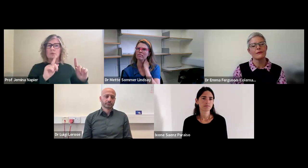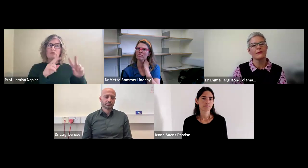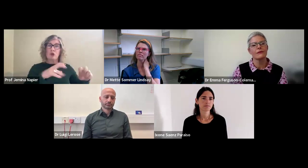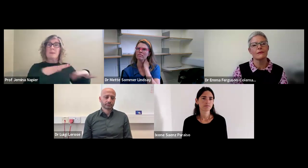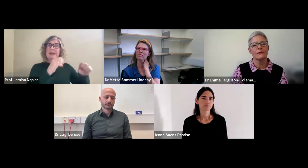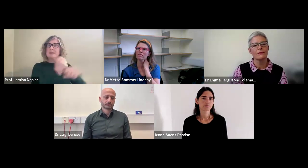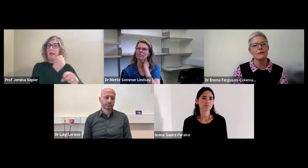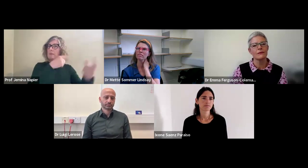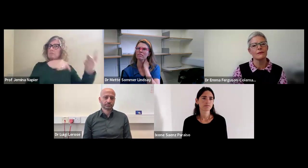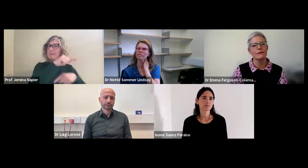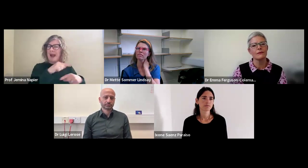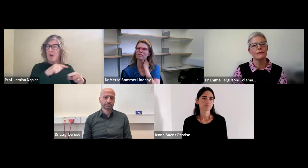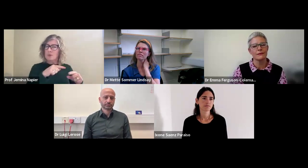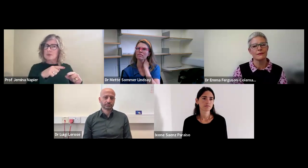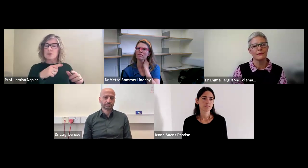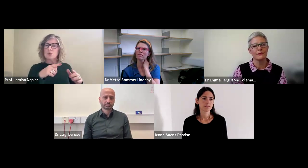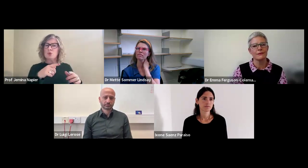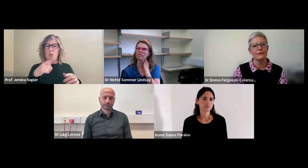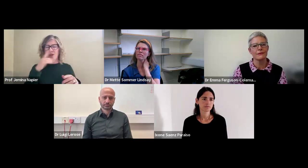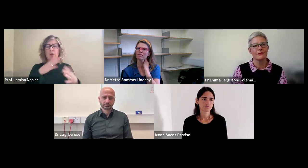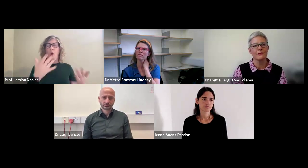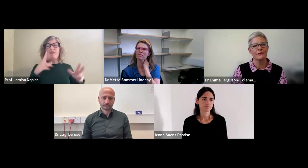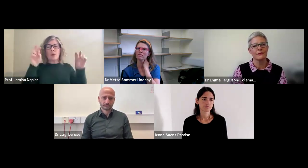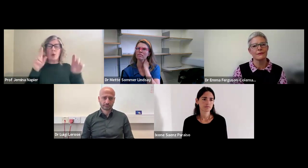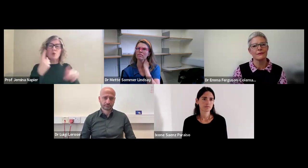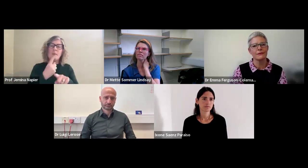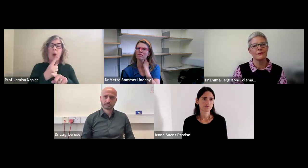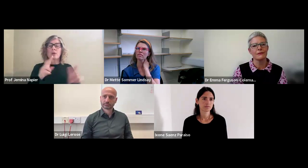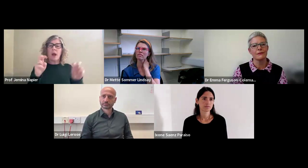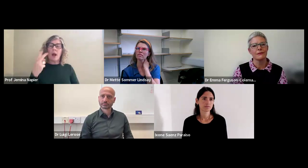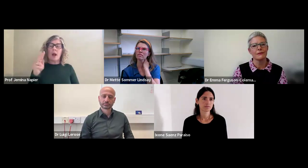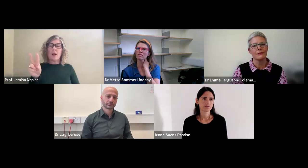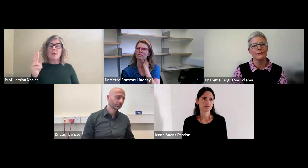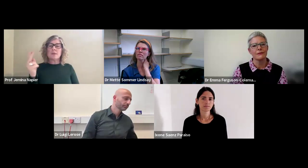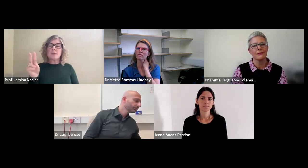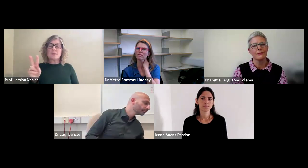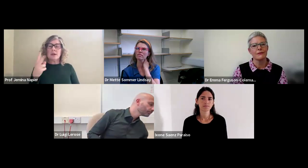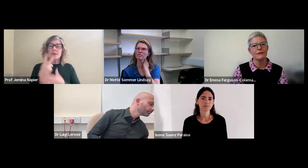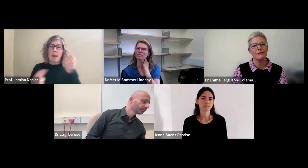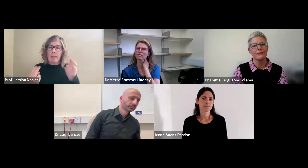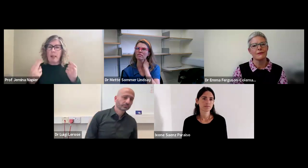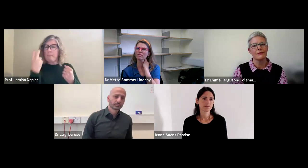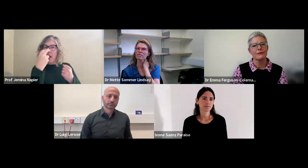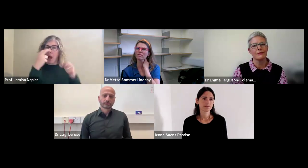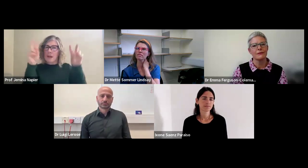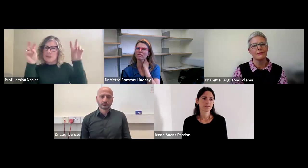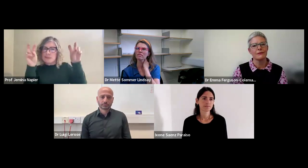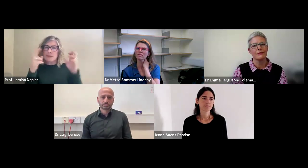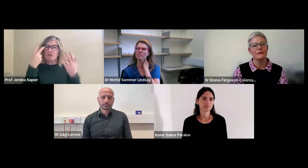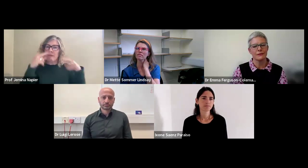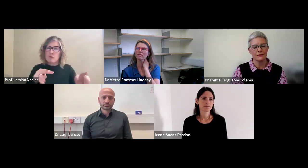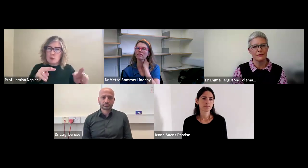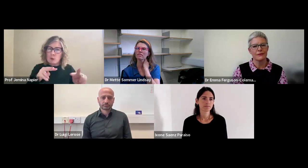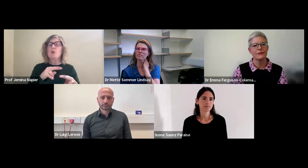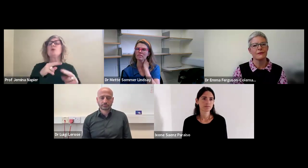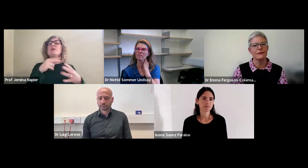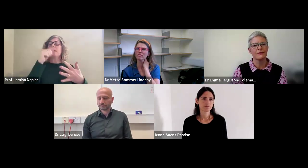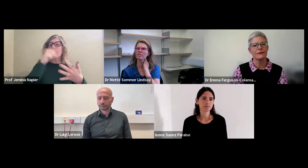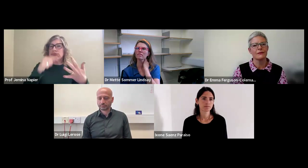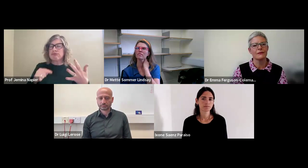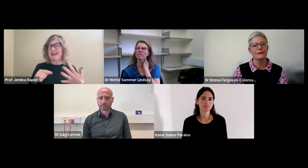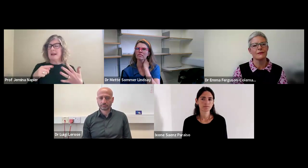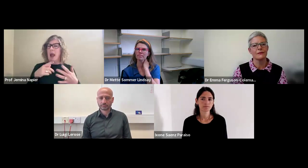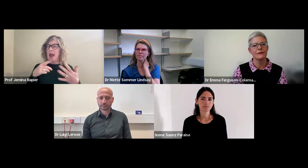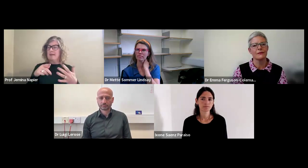been published looking at what research has been done, and you know double-blind reviews,